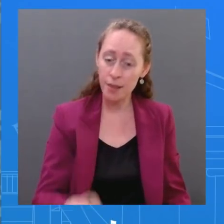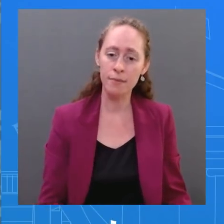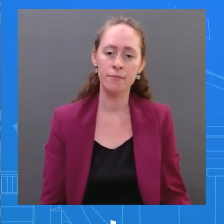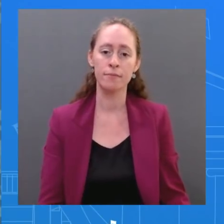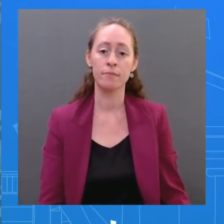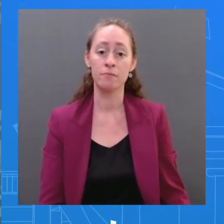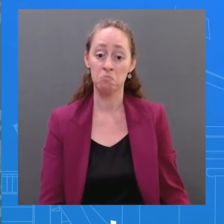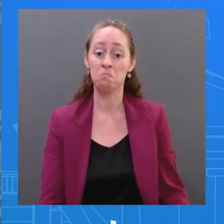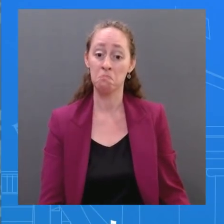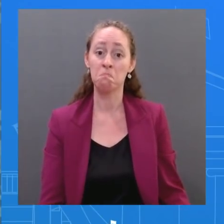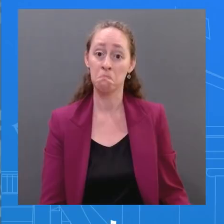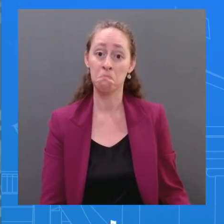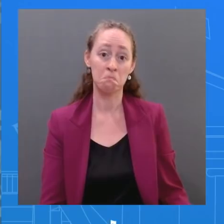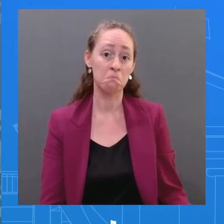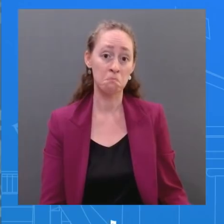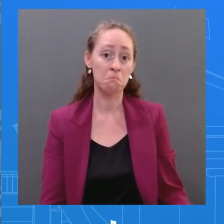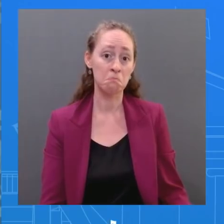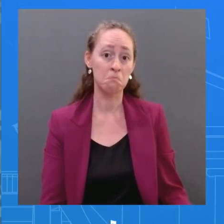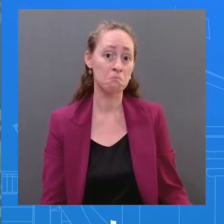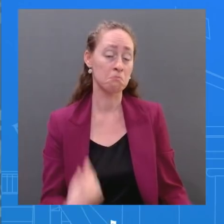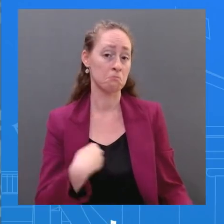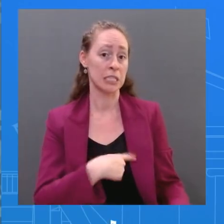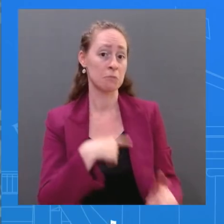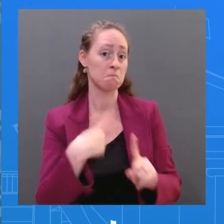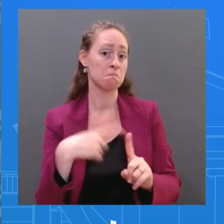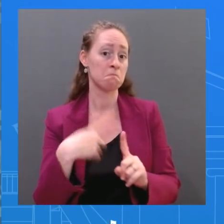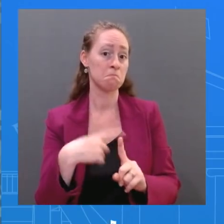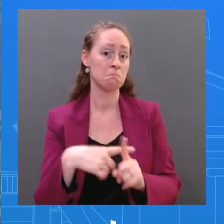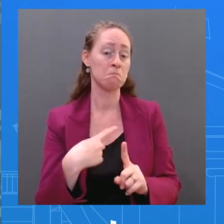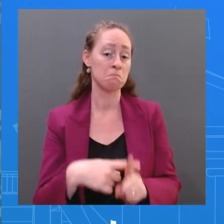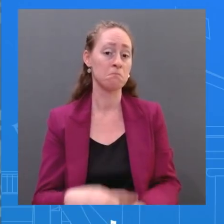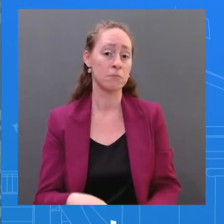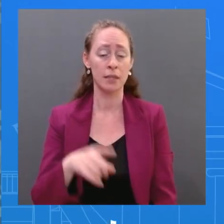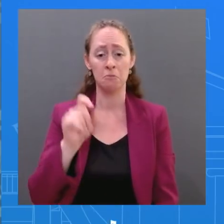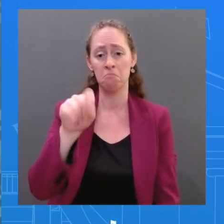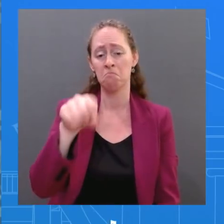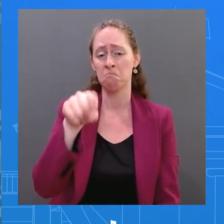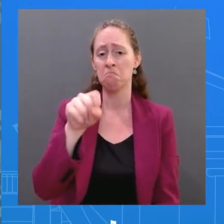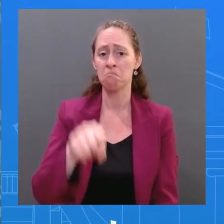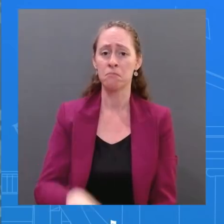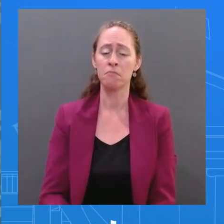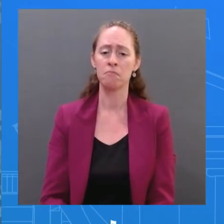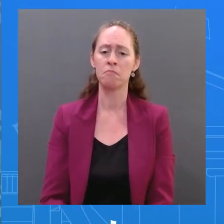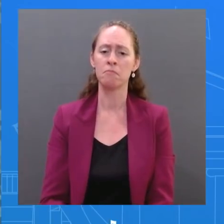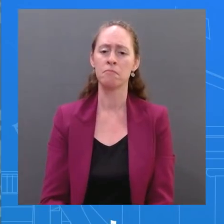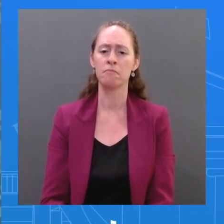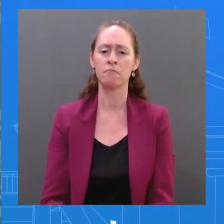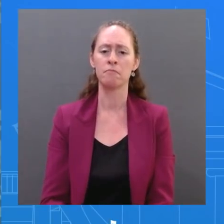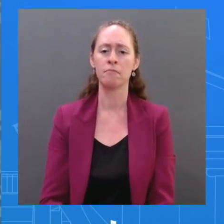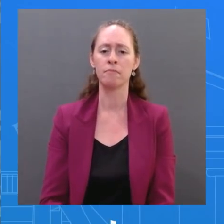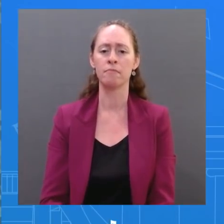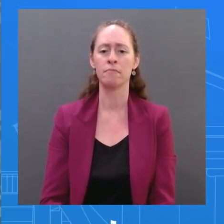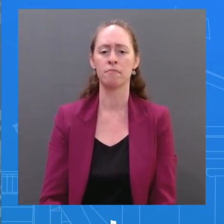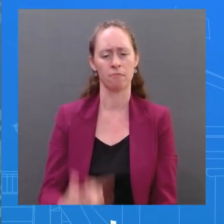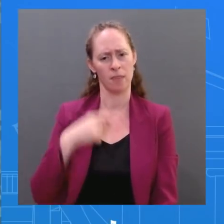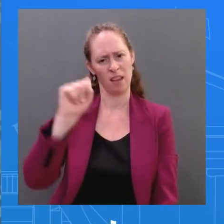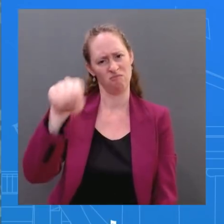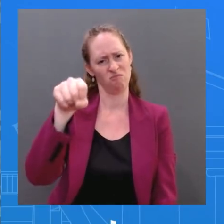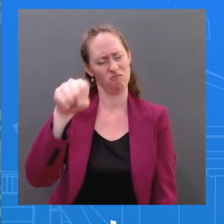even though you heard me call out Mitch McConnell. We have seen some progress. What I was calling out is the hypocrisy